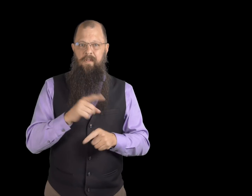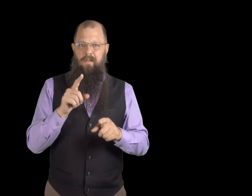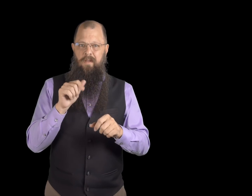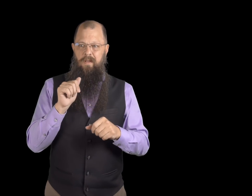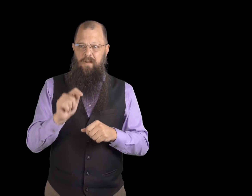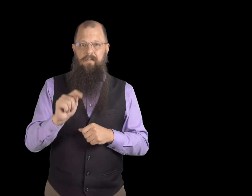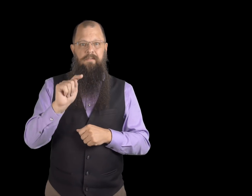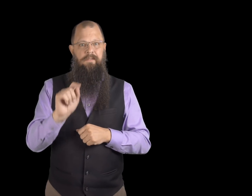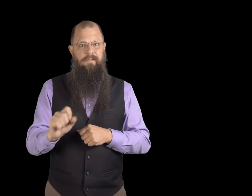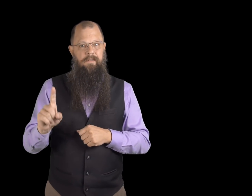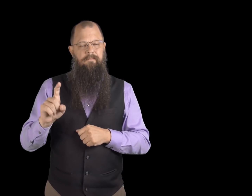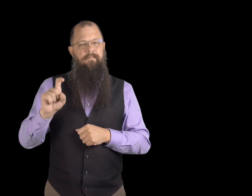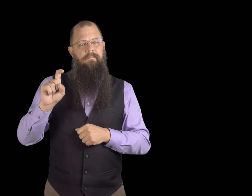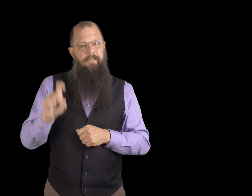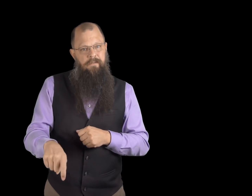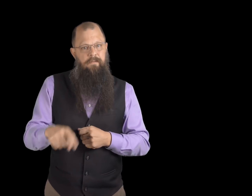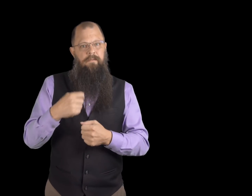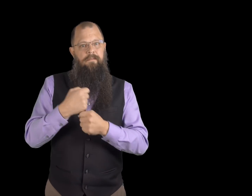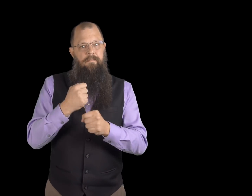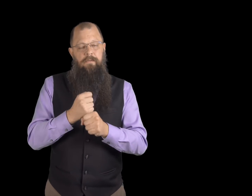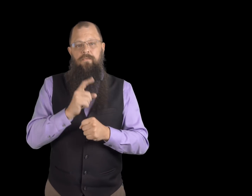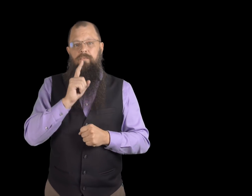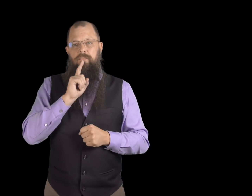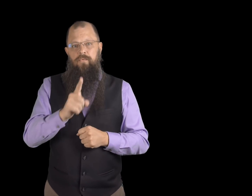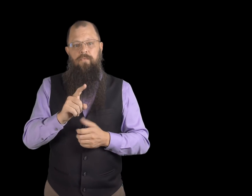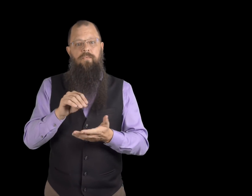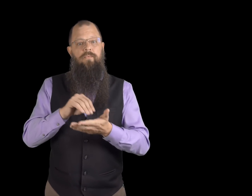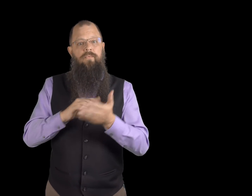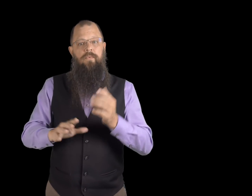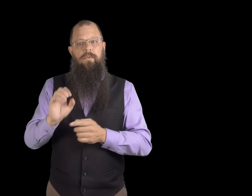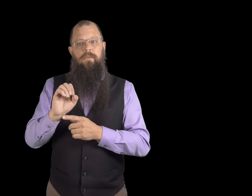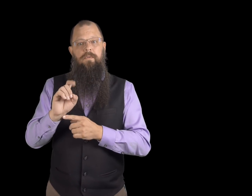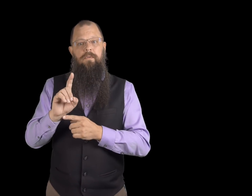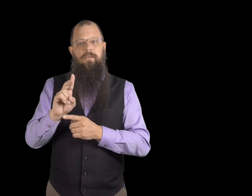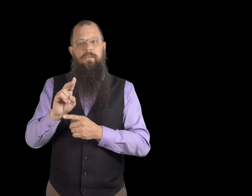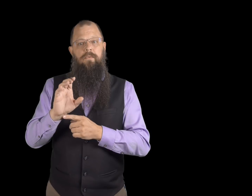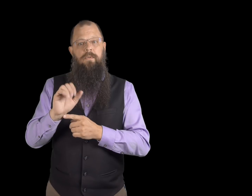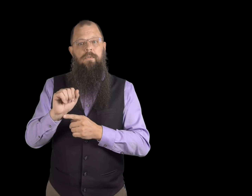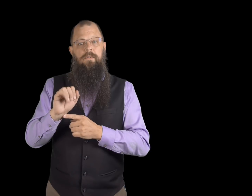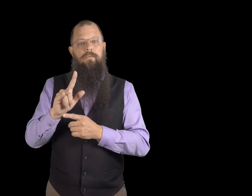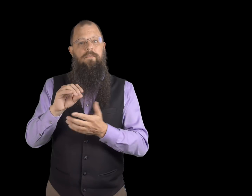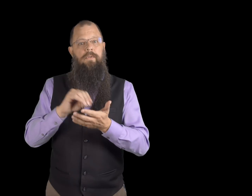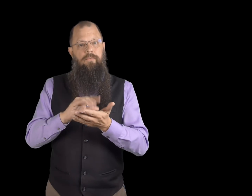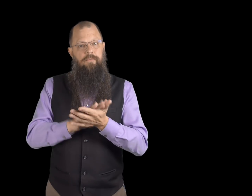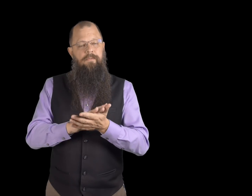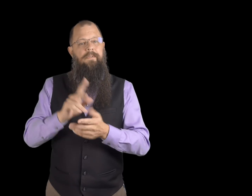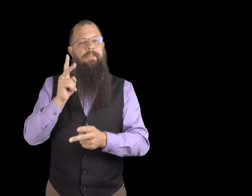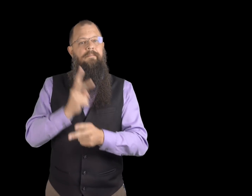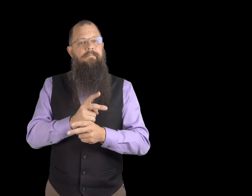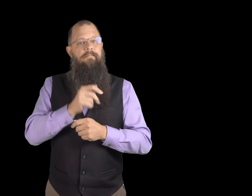remind you that we here at TSD must ensure that a student's educational